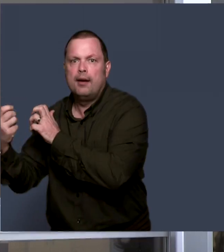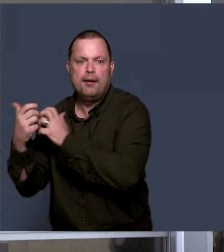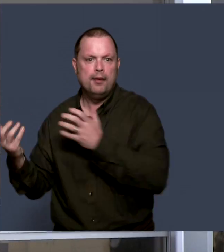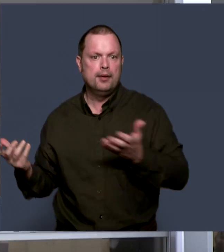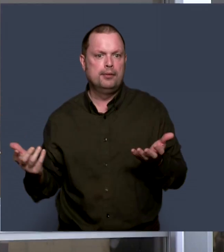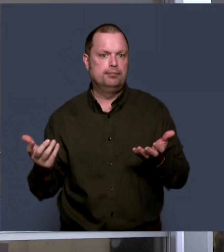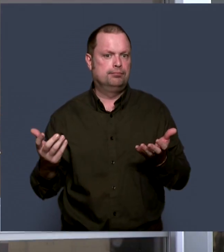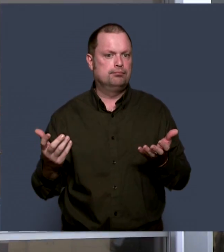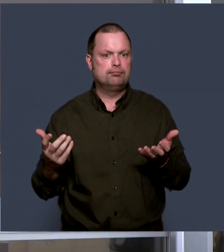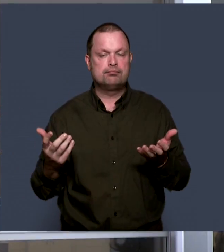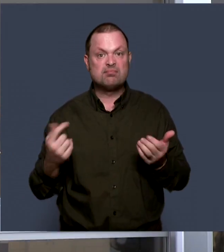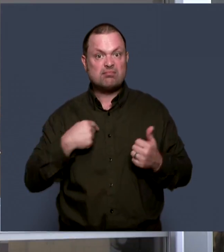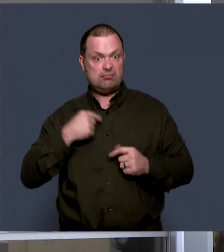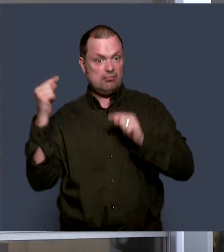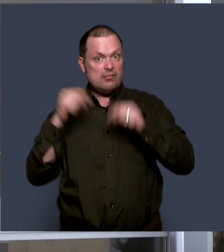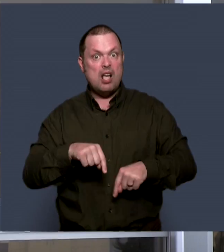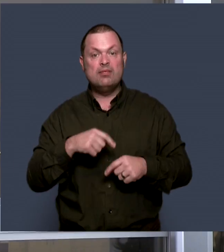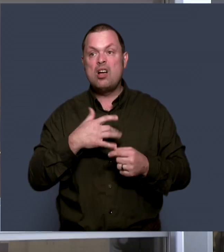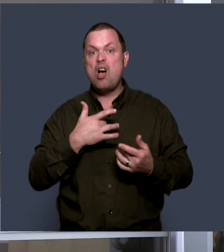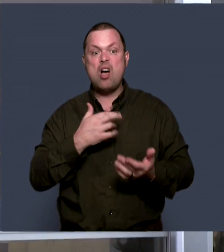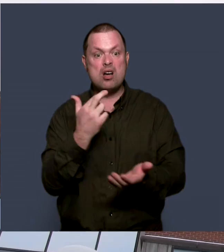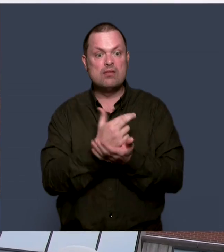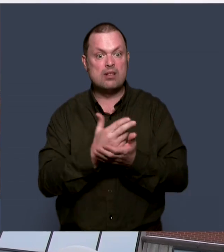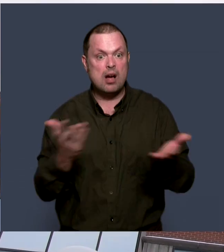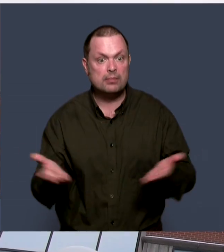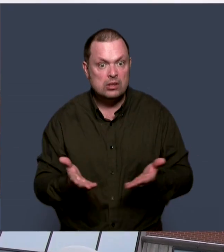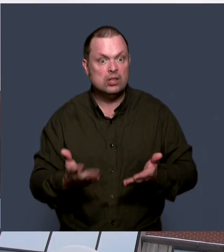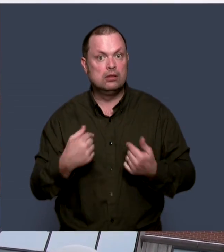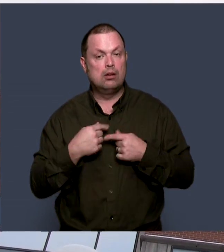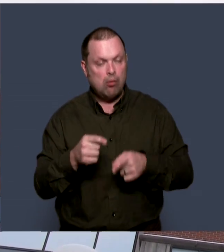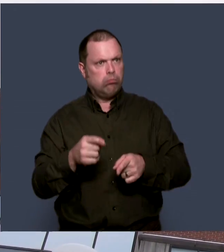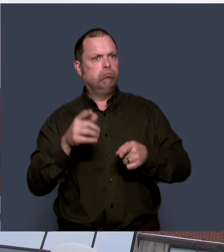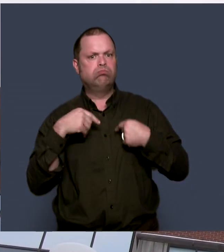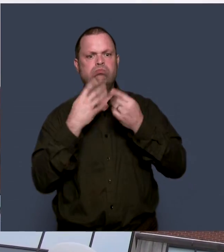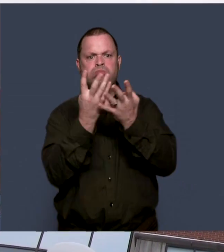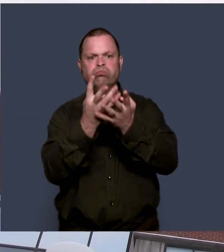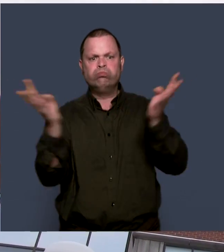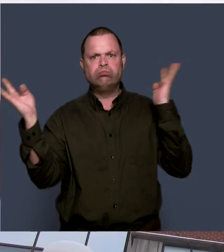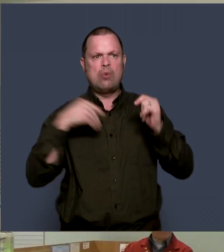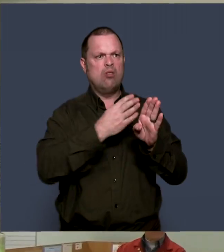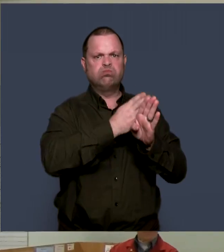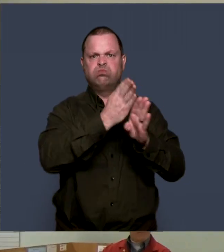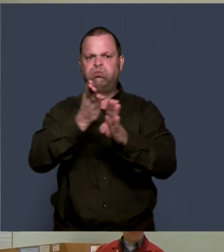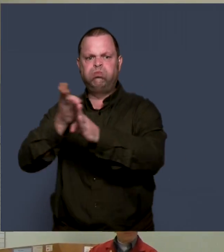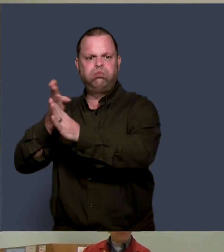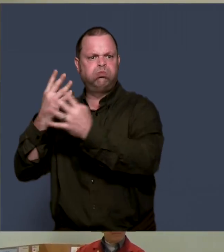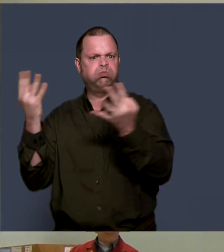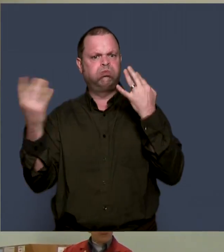[Cathy] Coming to cardiac rehab, I was met by a diverse group of professionals.